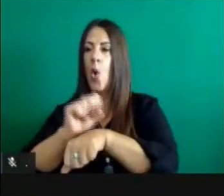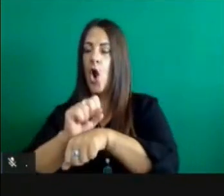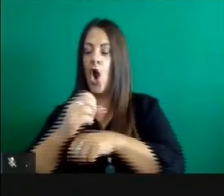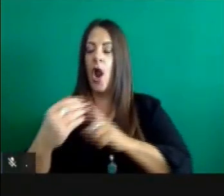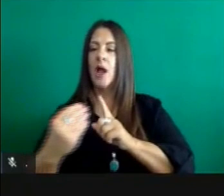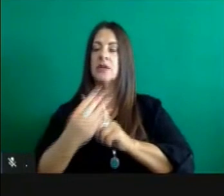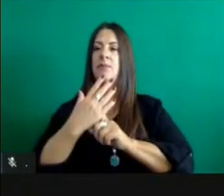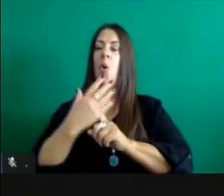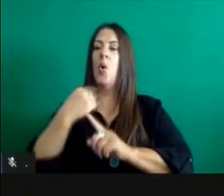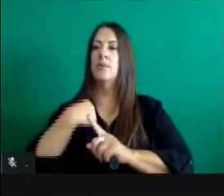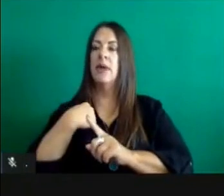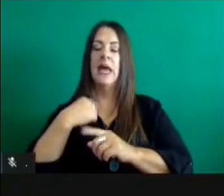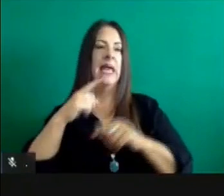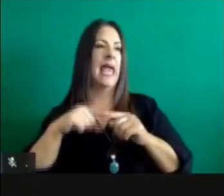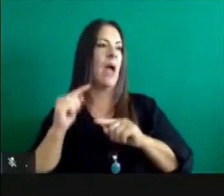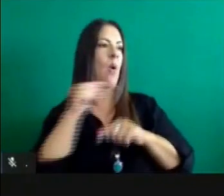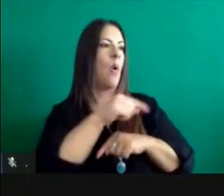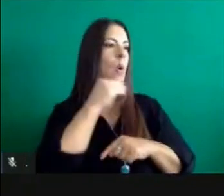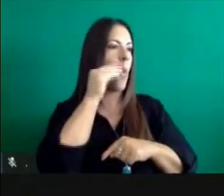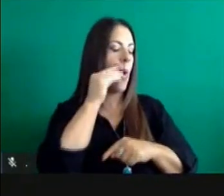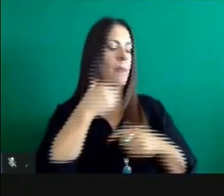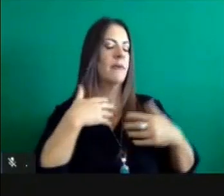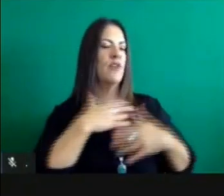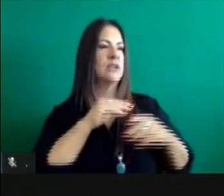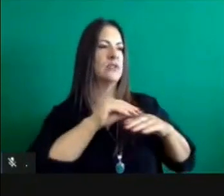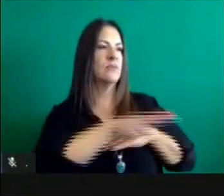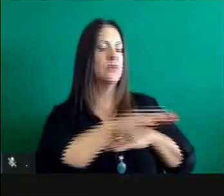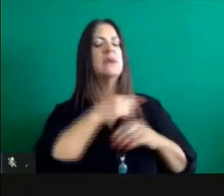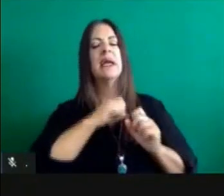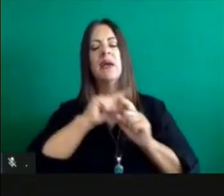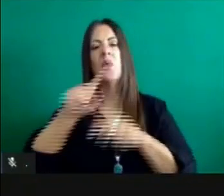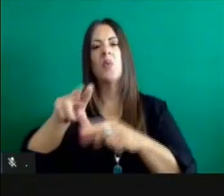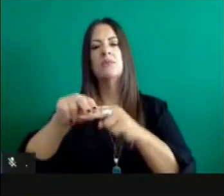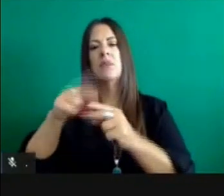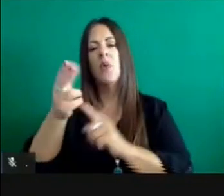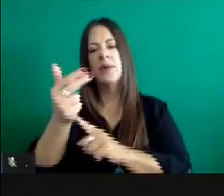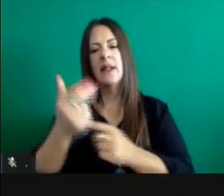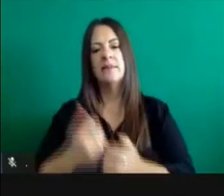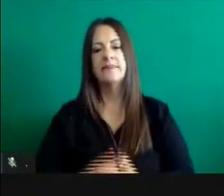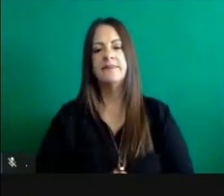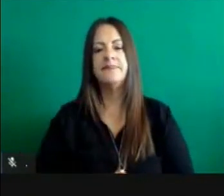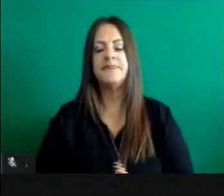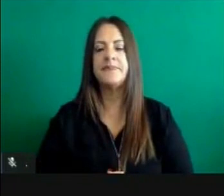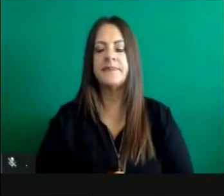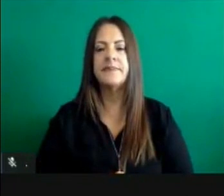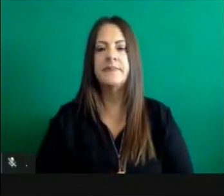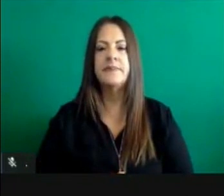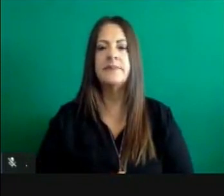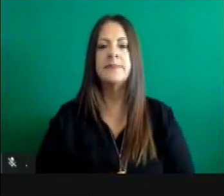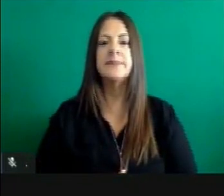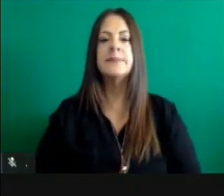THOSE WHO NEED TO QUARANTINE AND ISOLATE TO REDUCE TRANSMISSION FOR THEIR HOUSEHOLDS, FOR THE